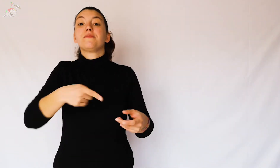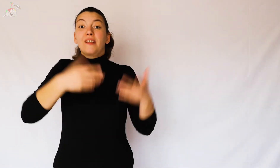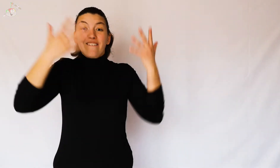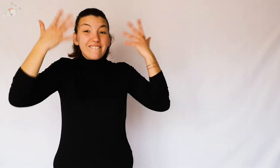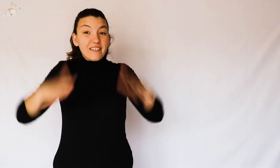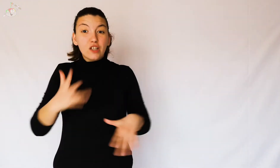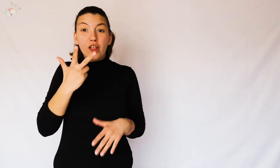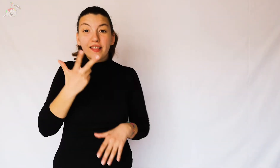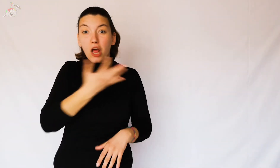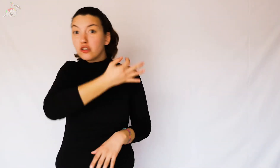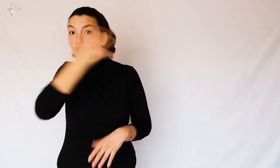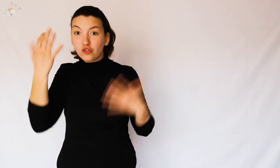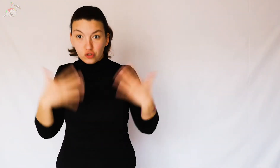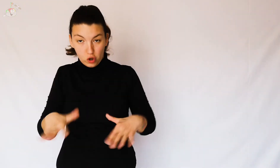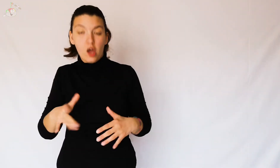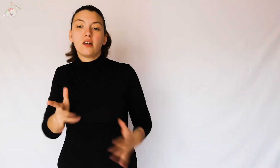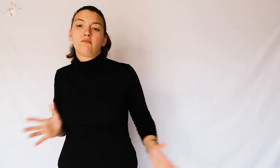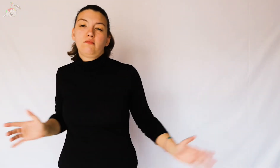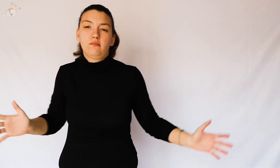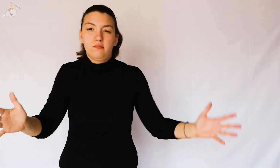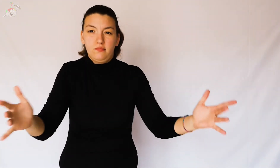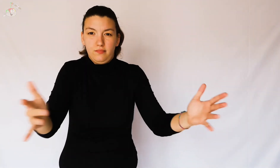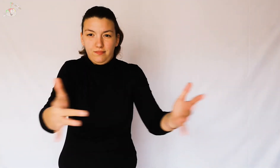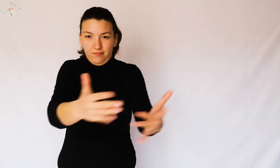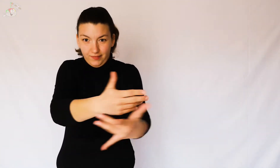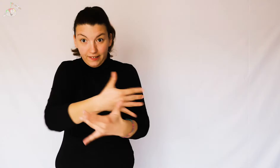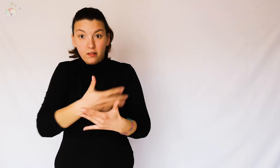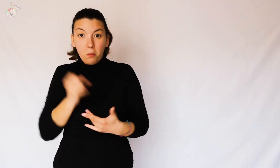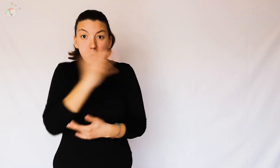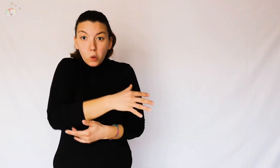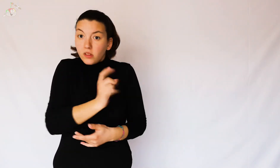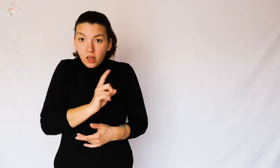end of the three days they are collected from the ground but they are not thrown away, they